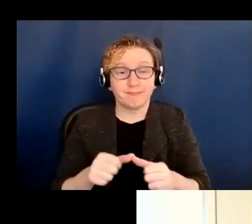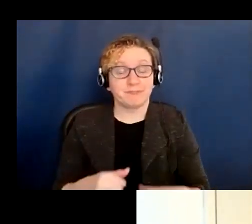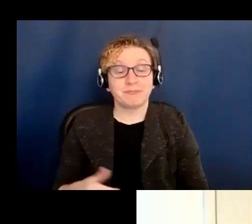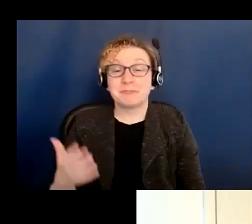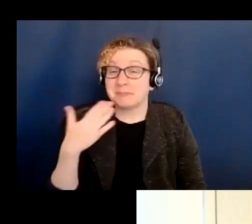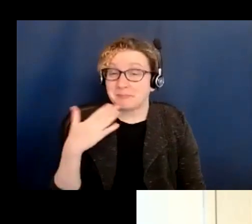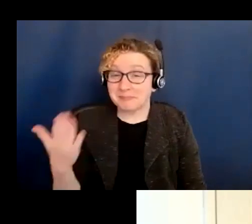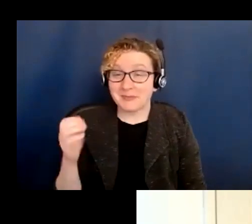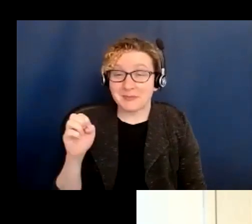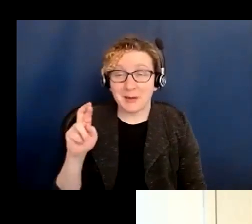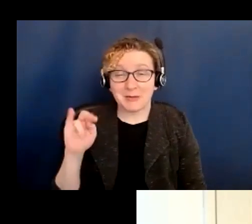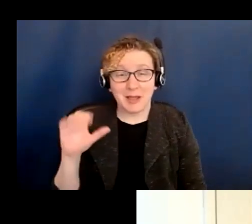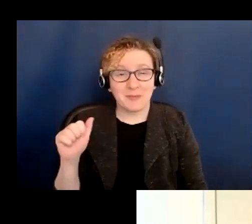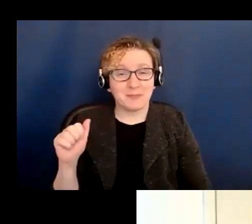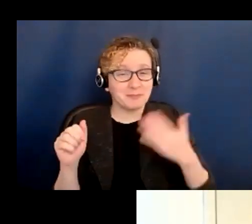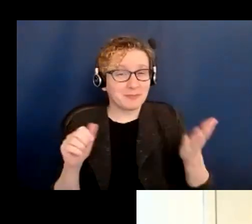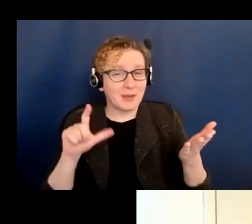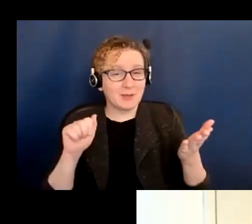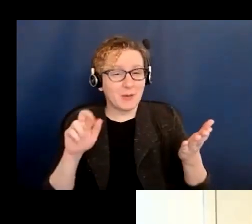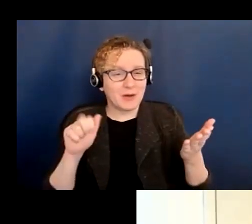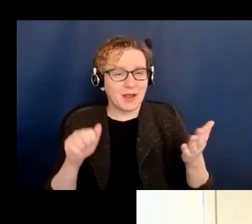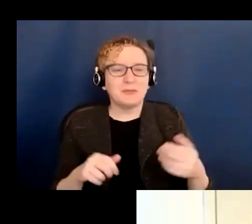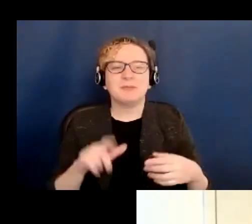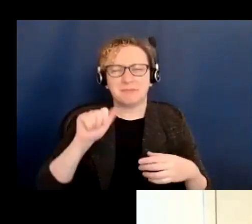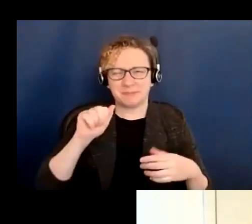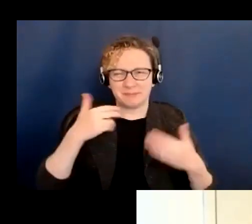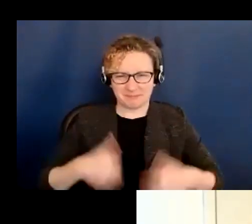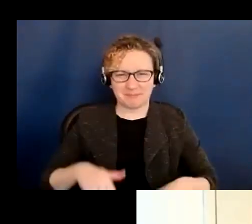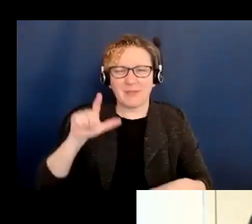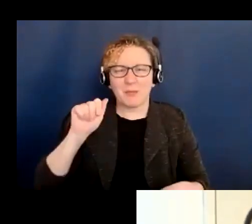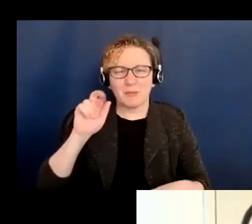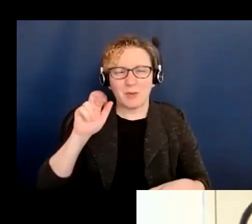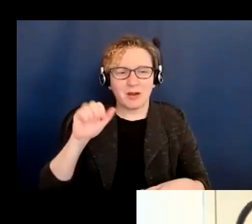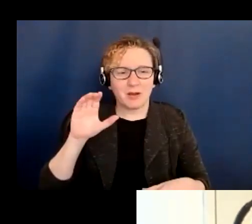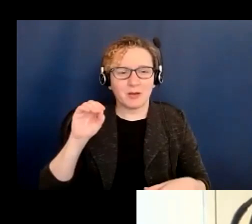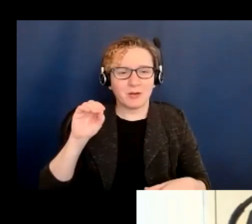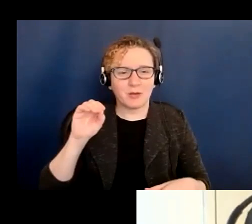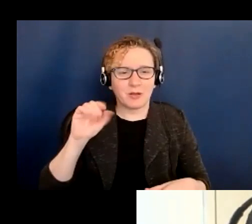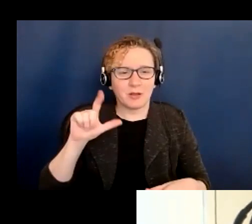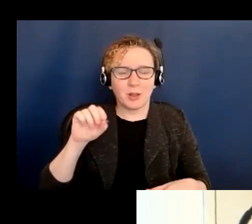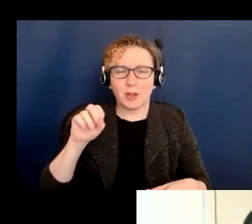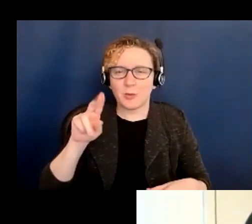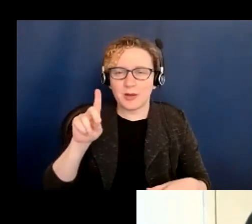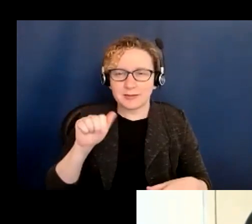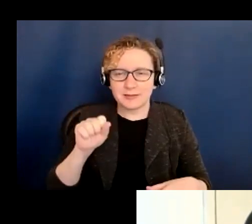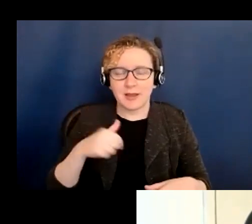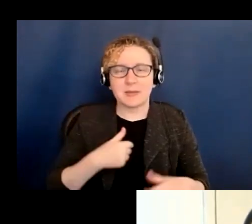I am Laura Caloudas, Senior Program Coordinator with Texas Global at the University of Texas